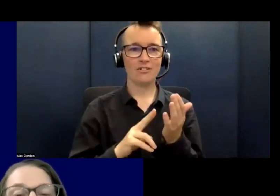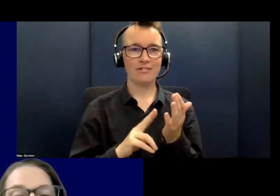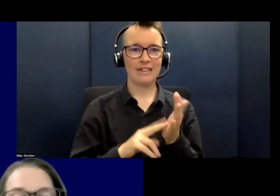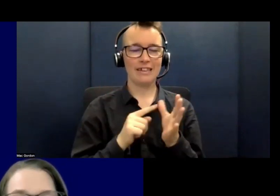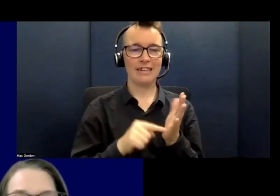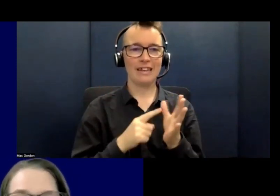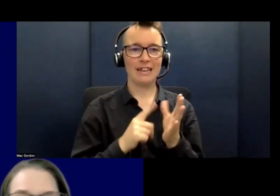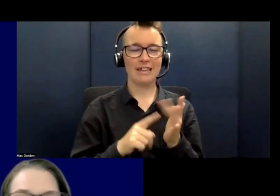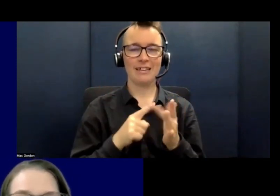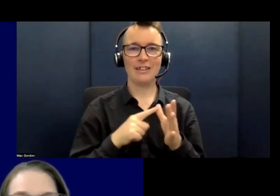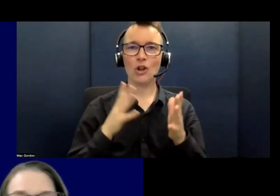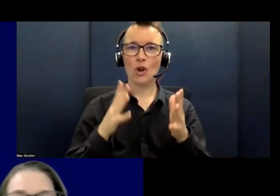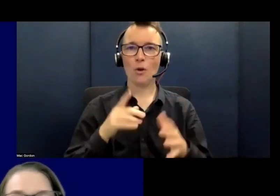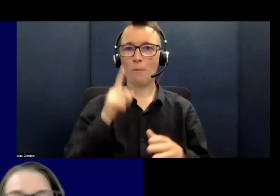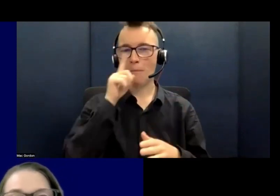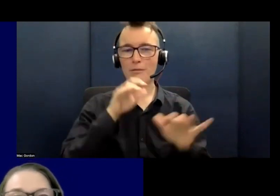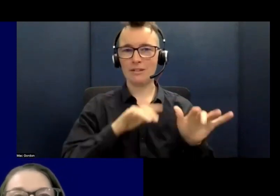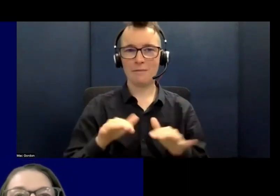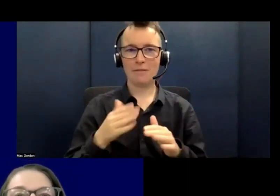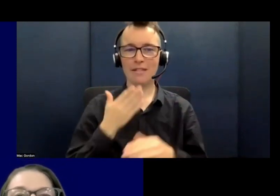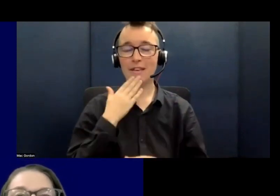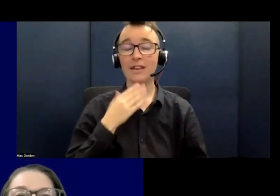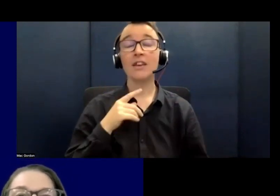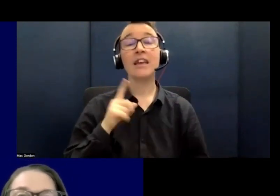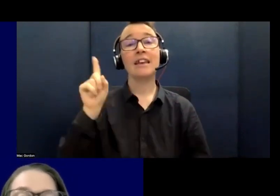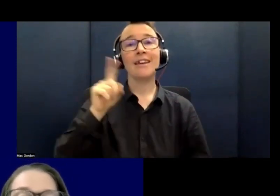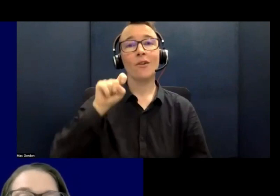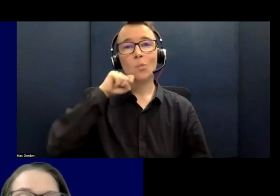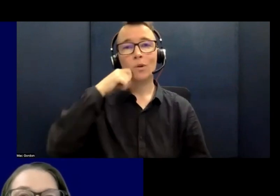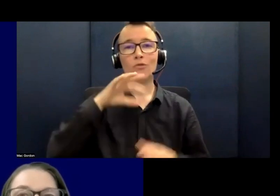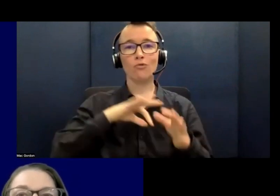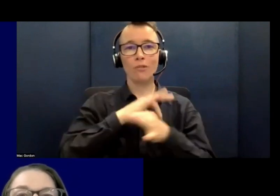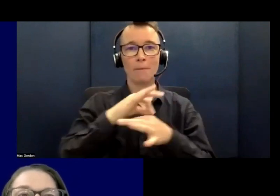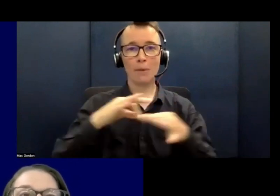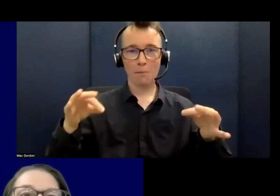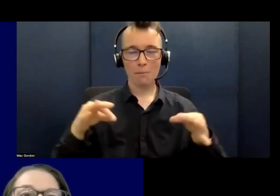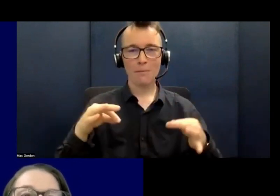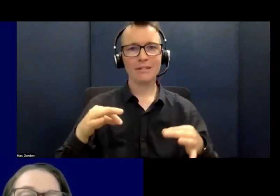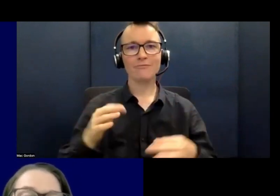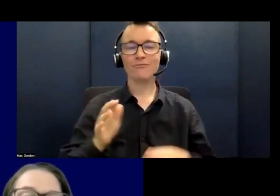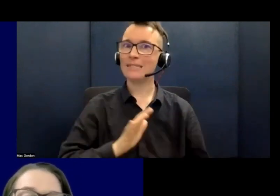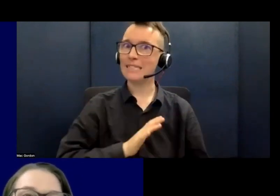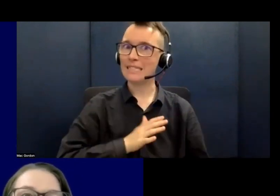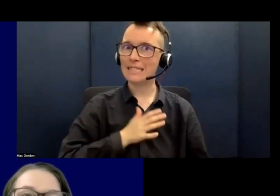What an interesting webinar this has been. Thank you so much for sharing your wisdom,